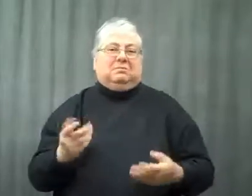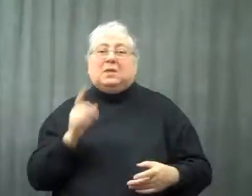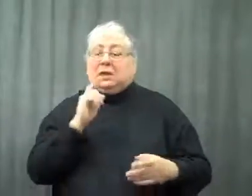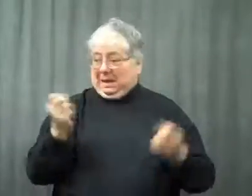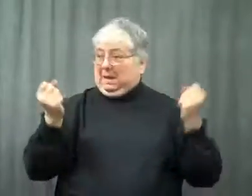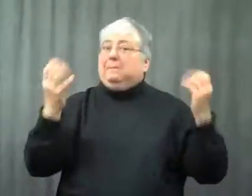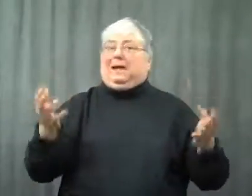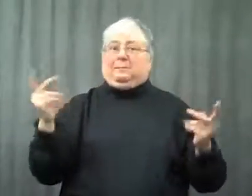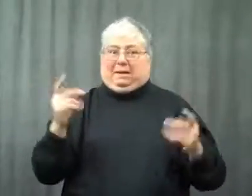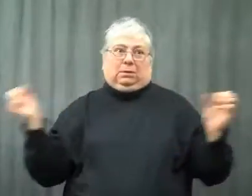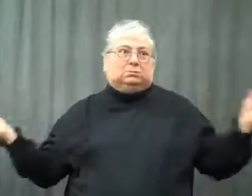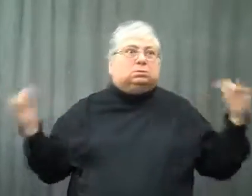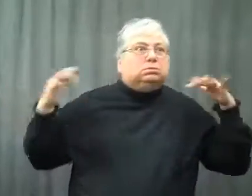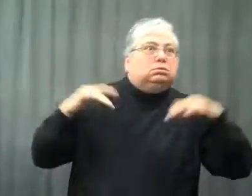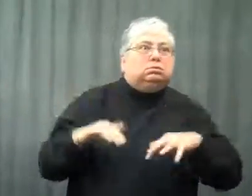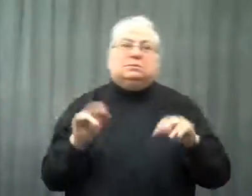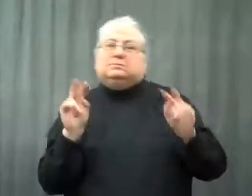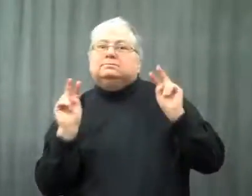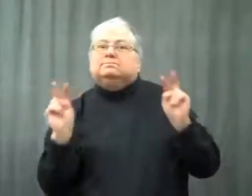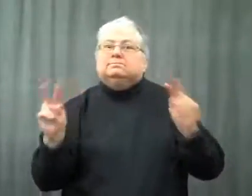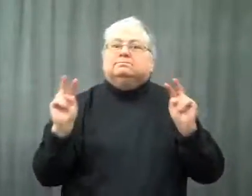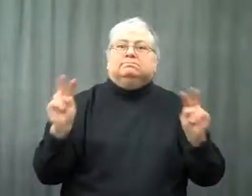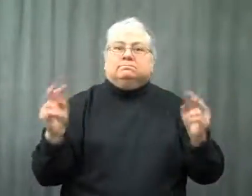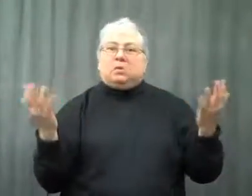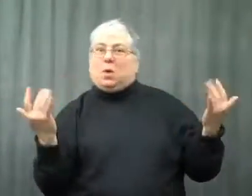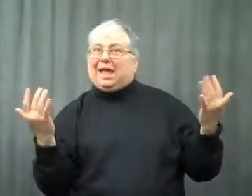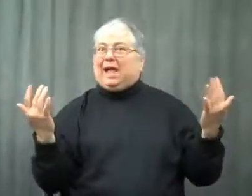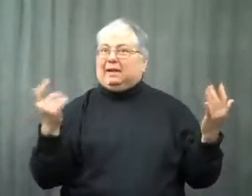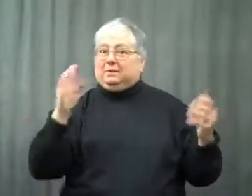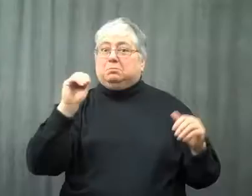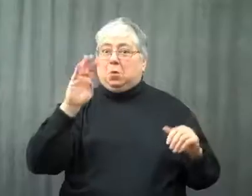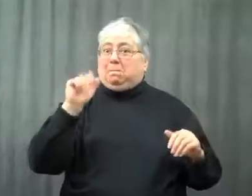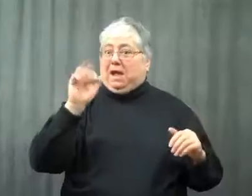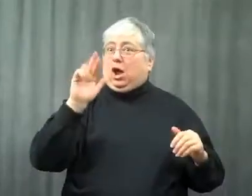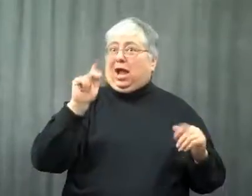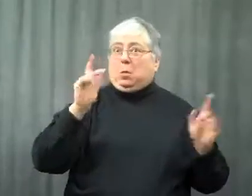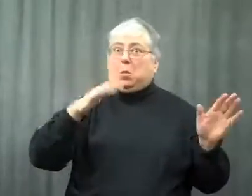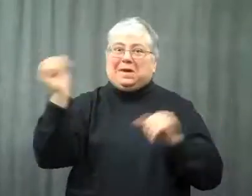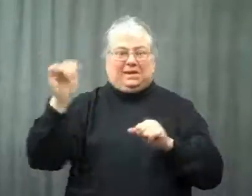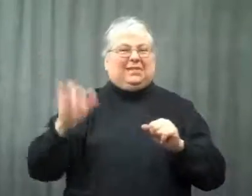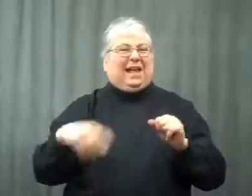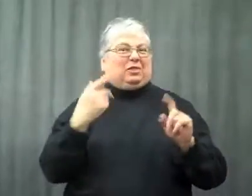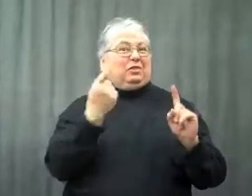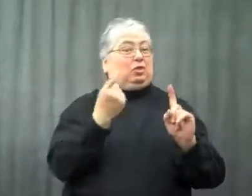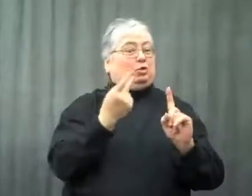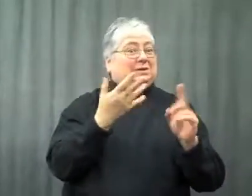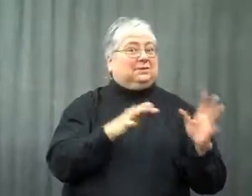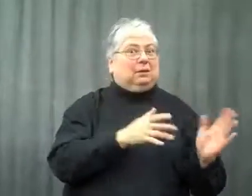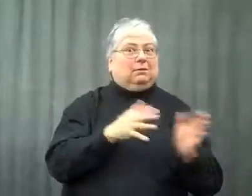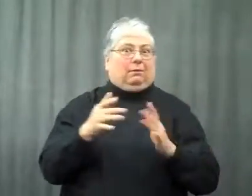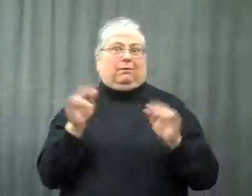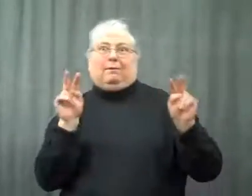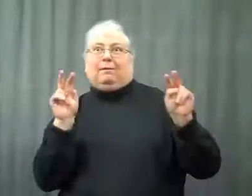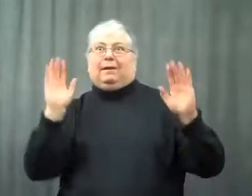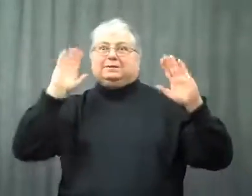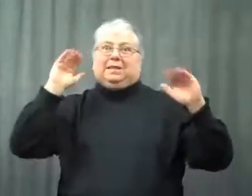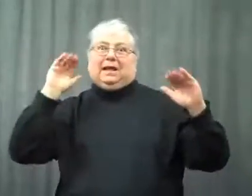After that, a crowd of people gathered, expecting Mubarak to leave.